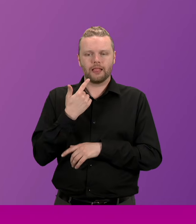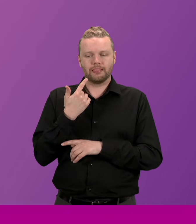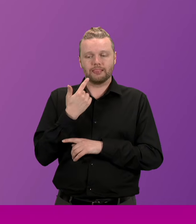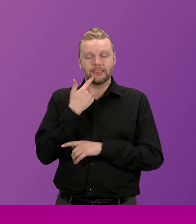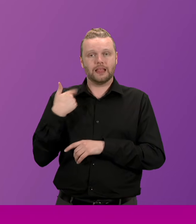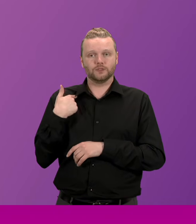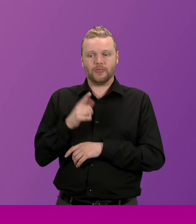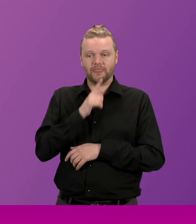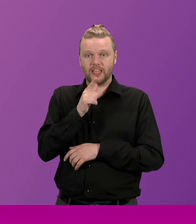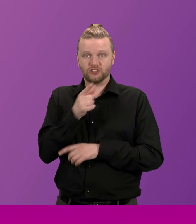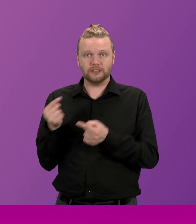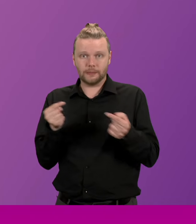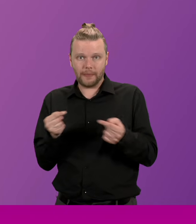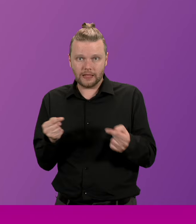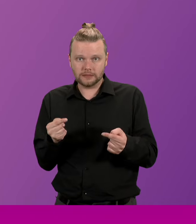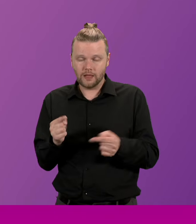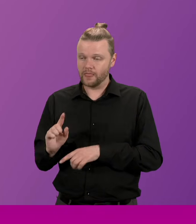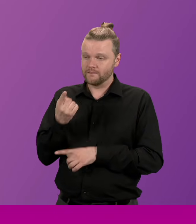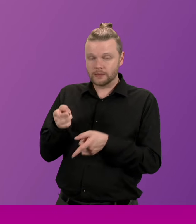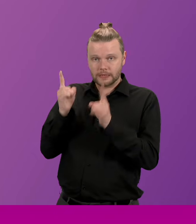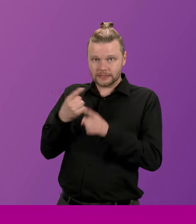can the First Minister assure my constituents in Auchtertool that the